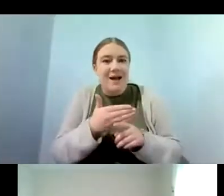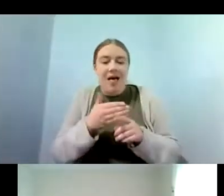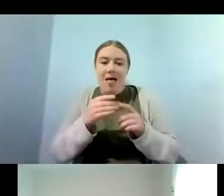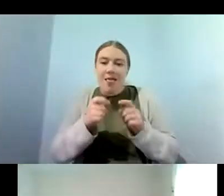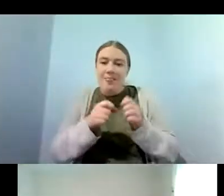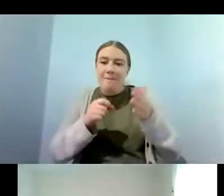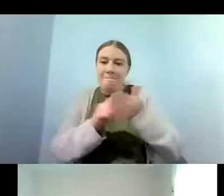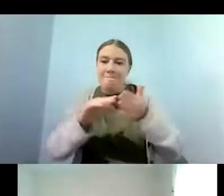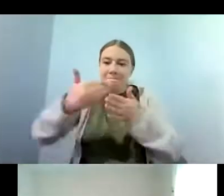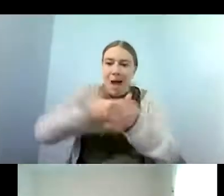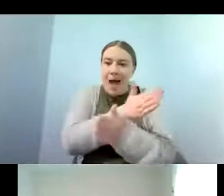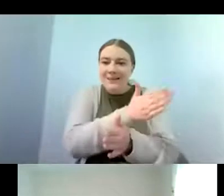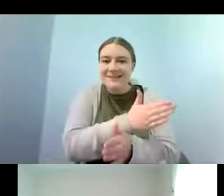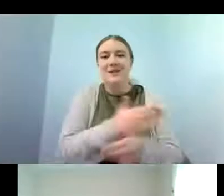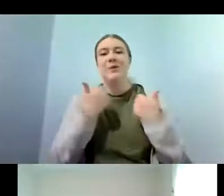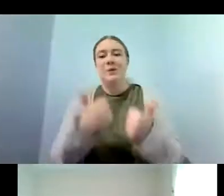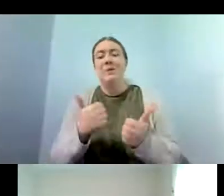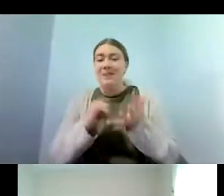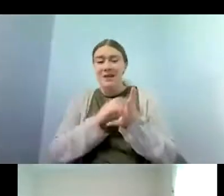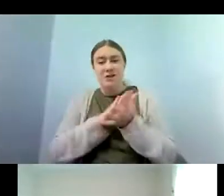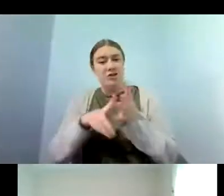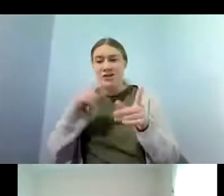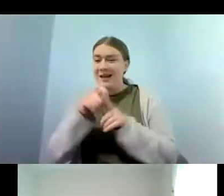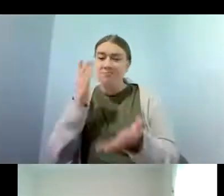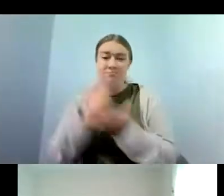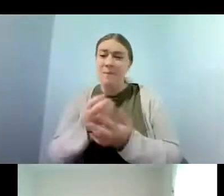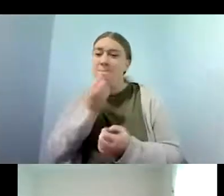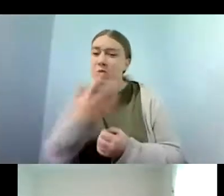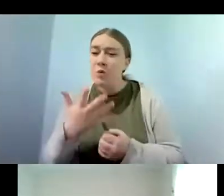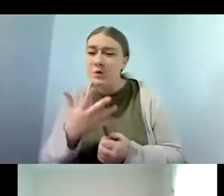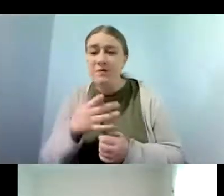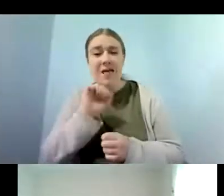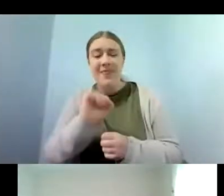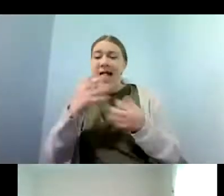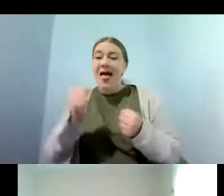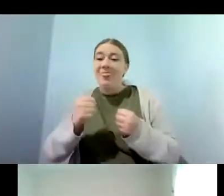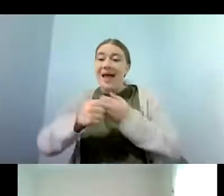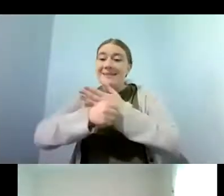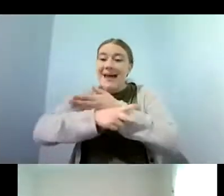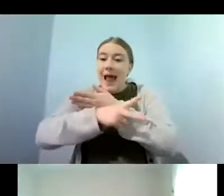and shads are a beautiful fish and they have a lovely fork tail and every now and again you can